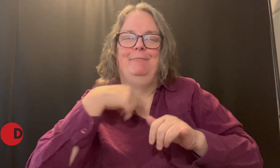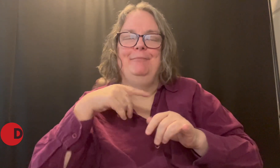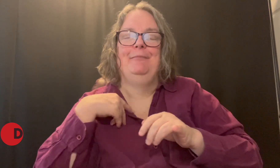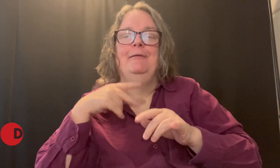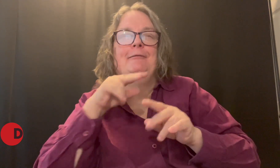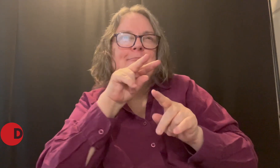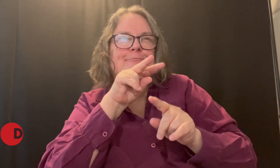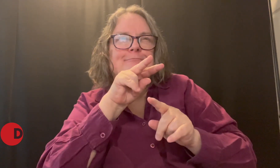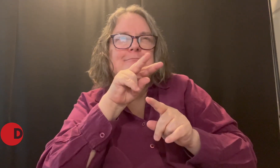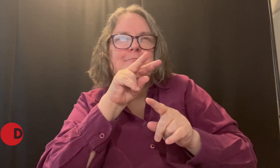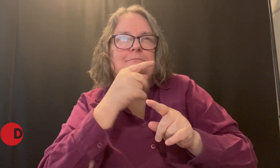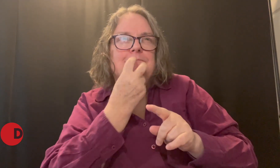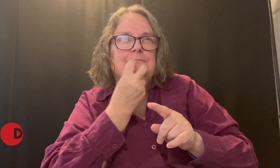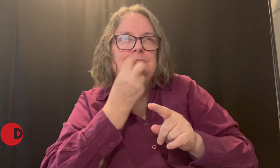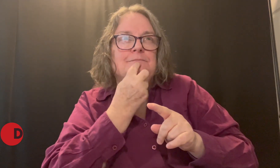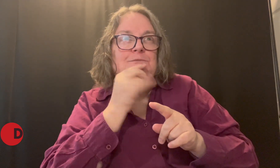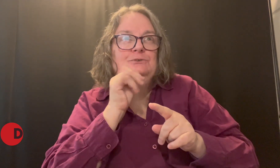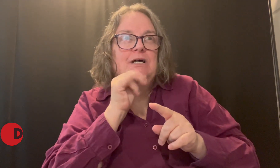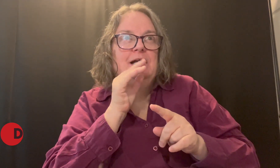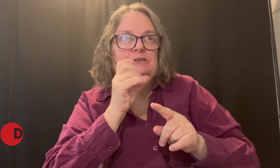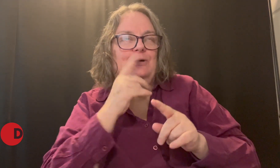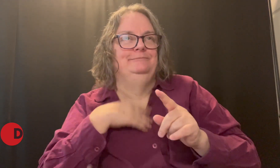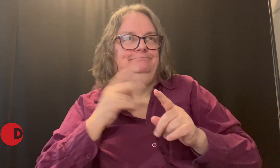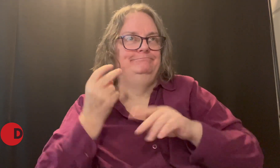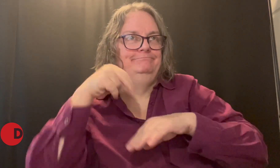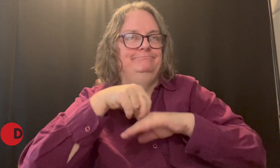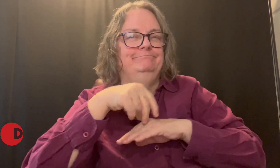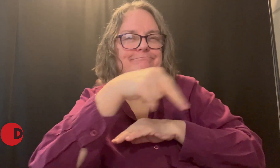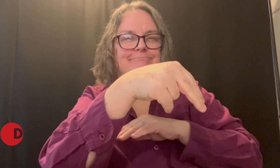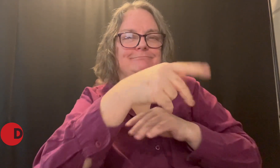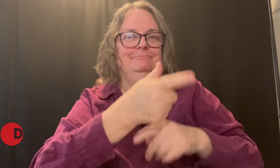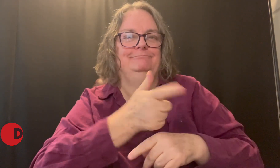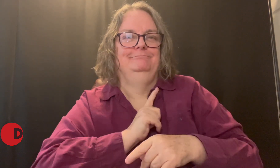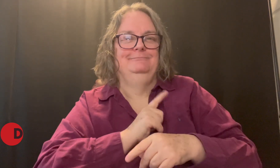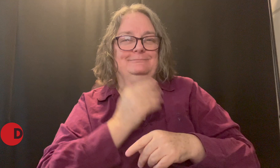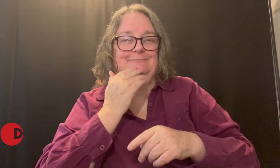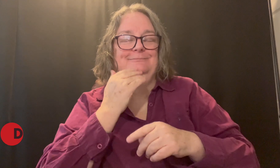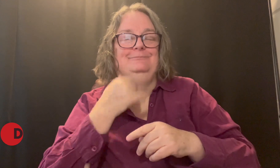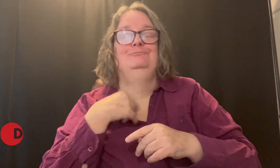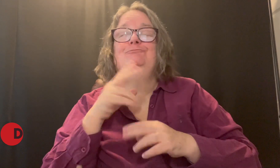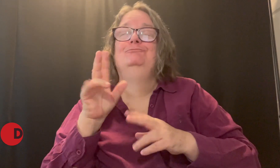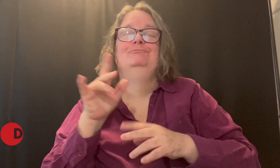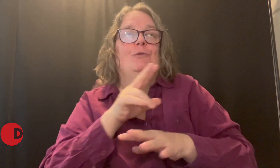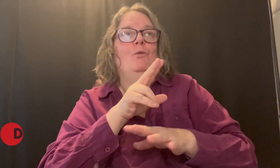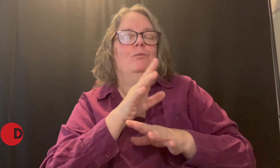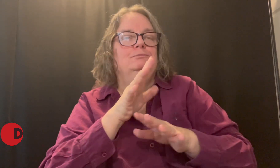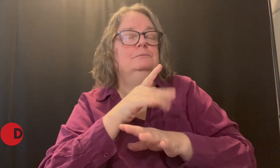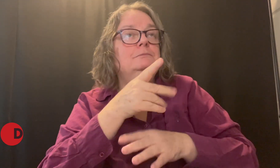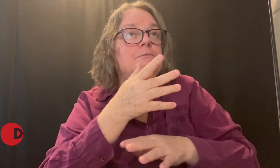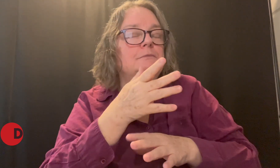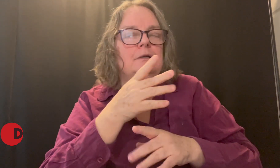and lip read when they call names so when my name was called,